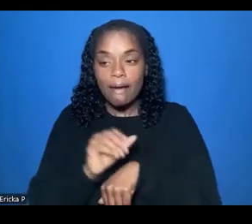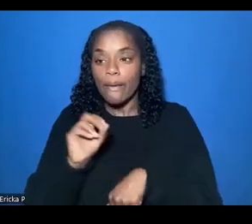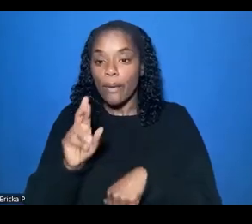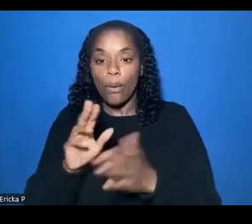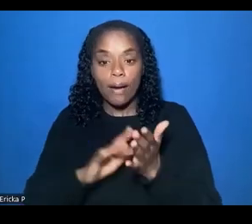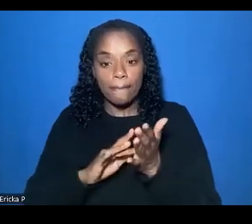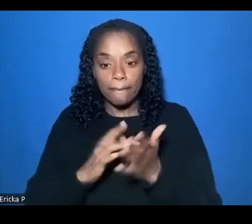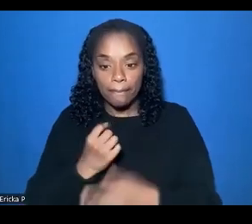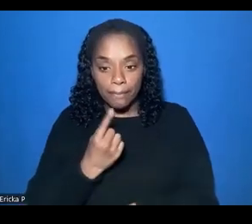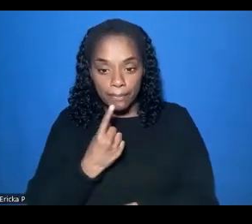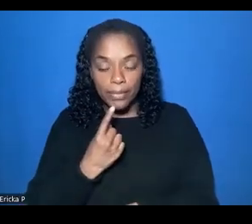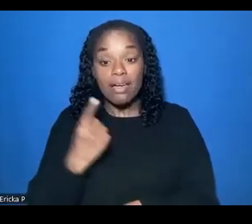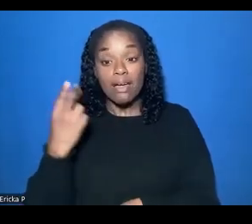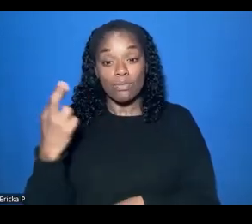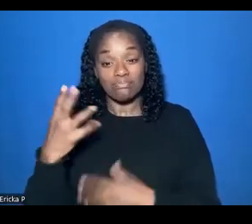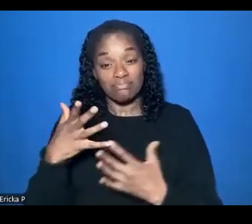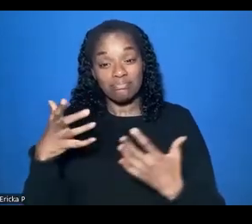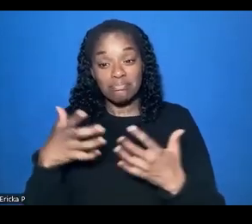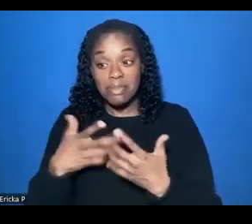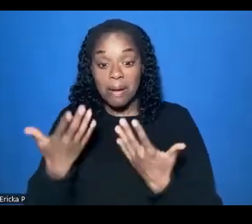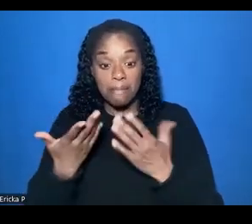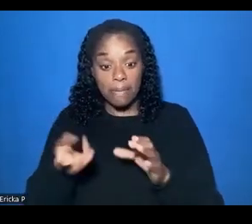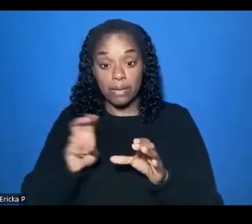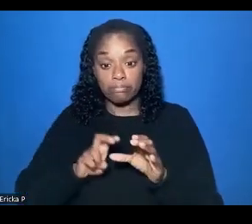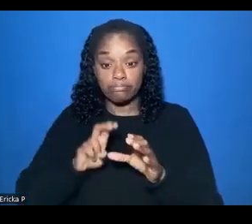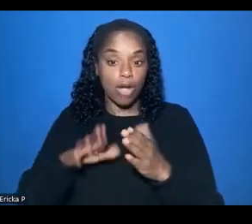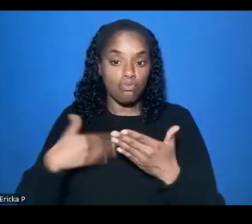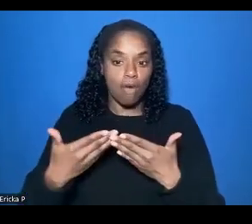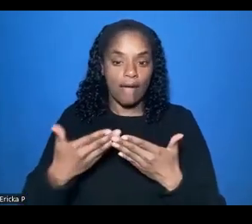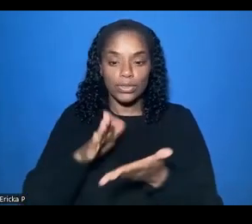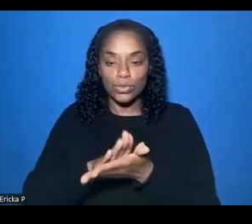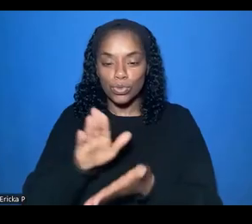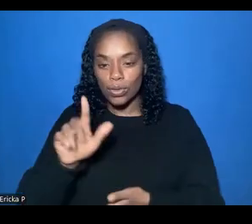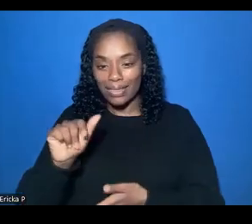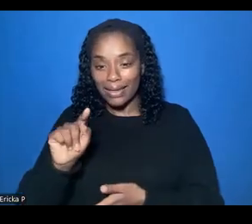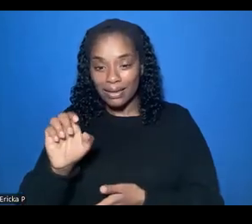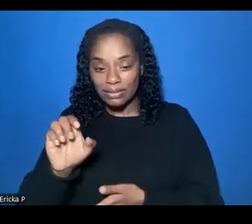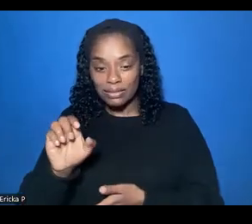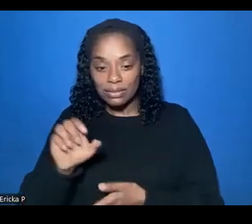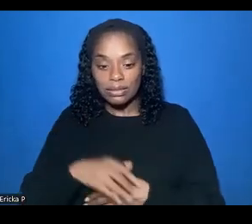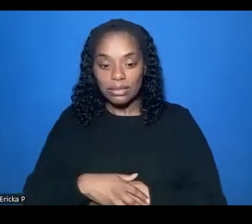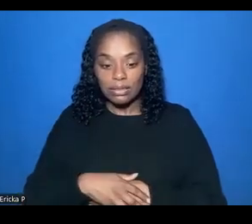A reasonable accommodation could be arriving to school late. You just have to make sure that you have that conversation